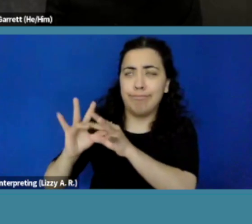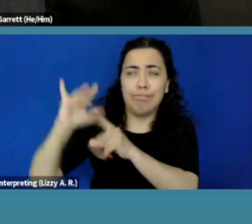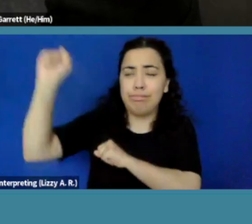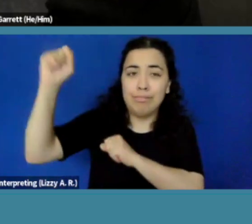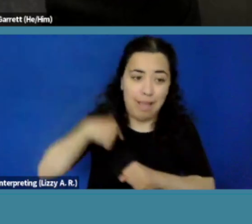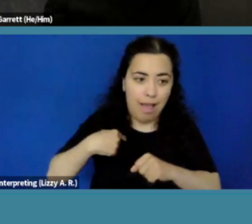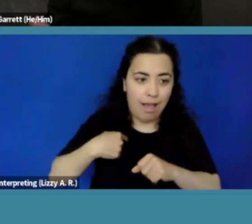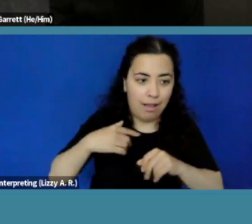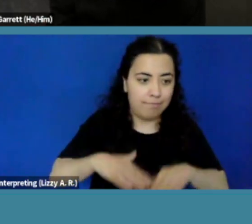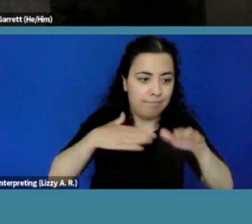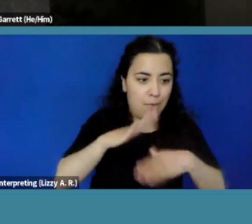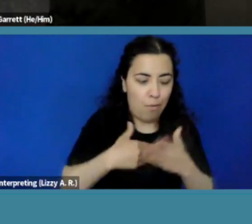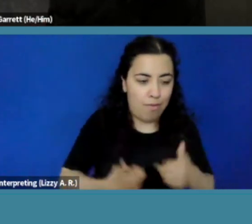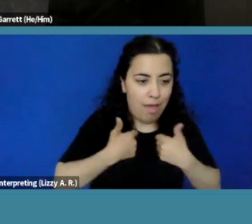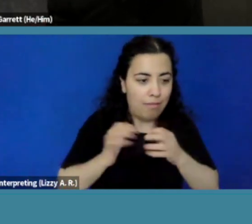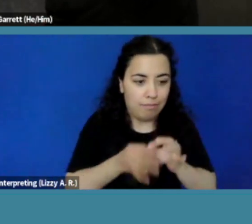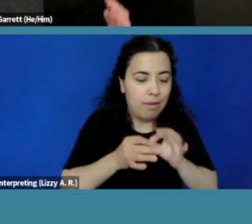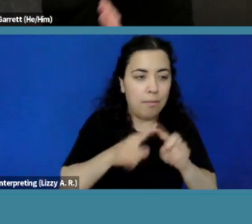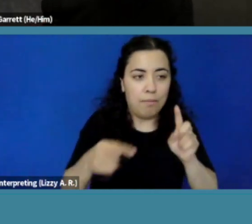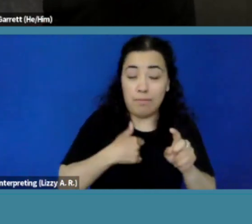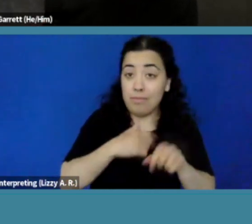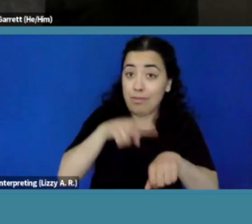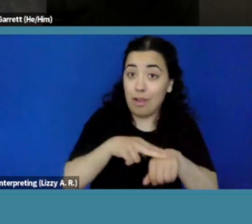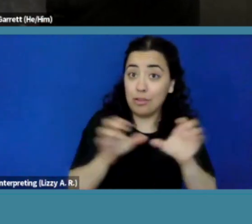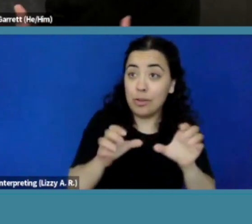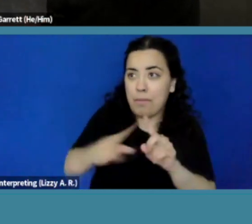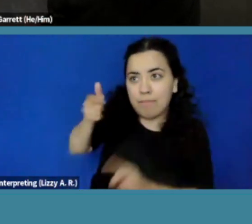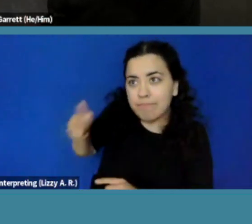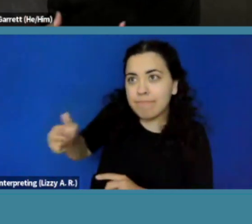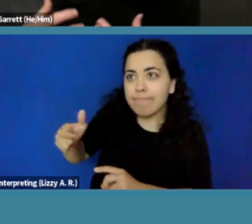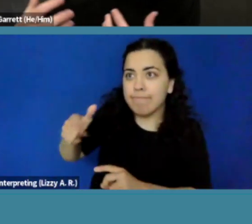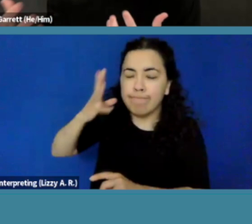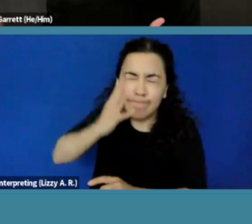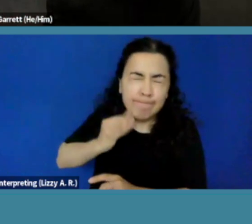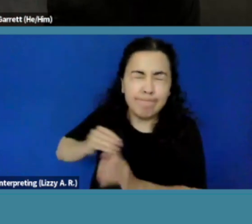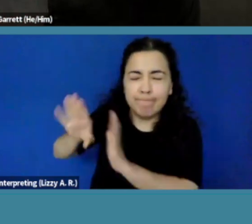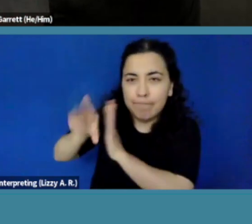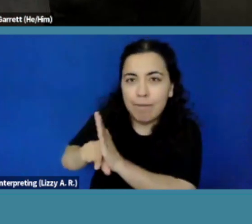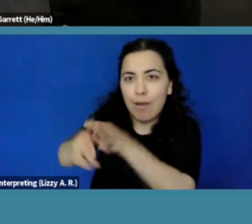I'm nationally certified. Someone who has that cultural background and the linguistic background,